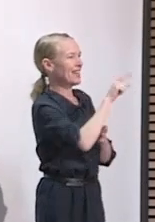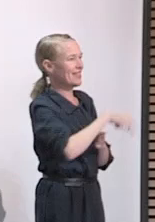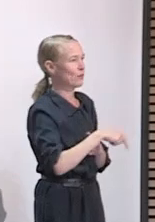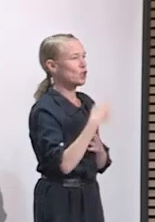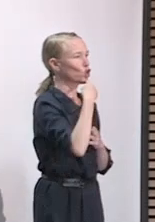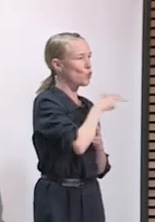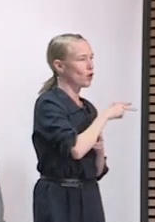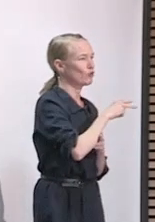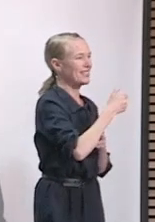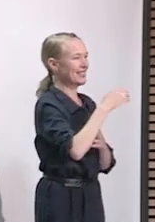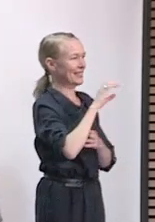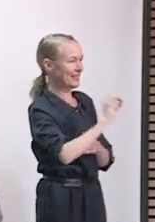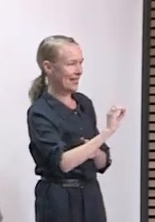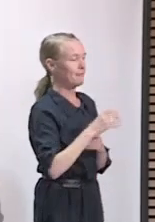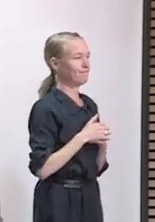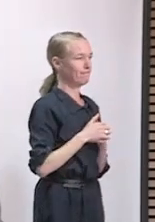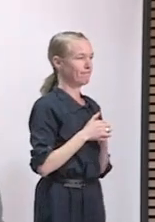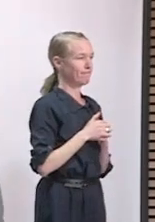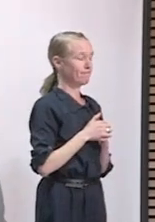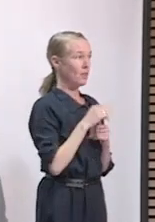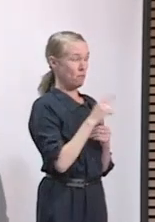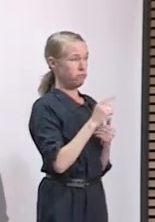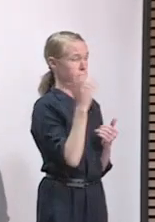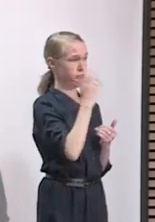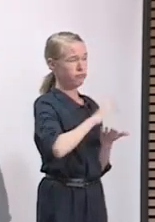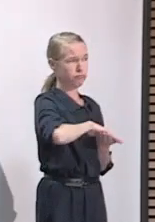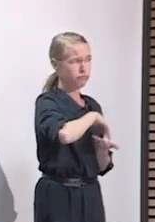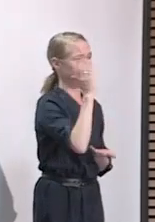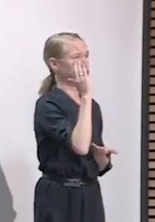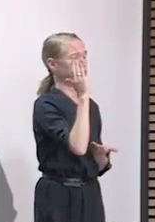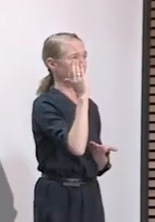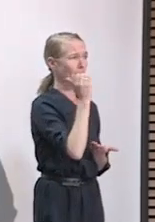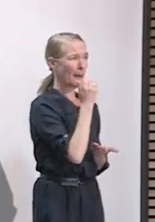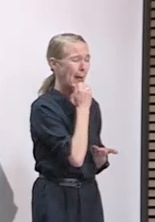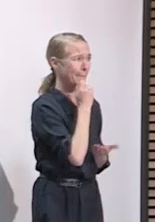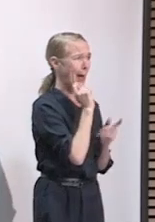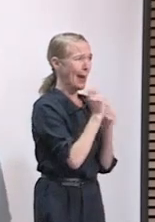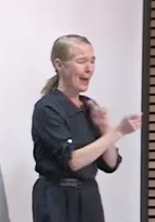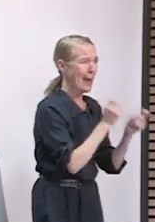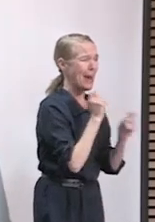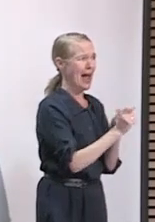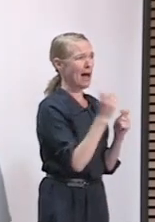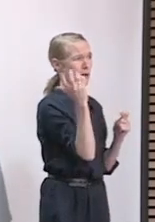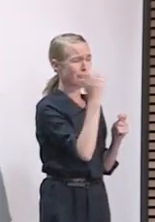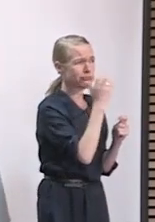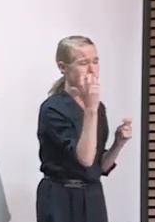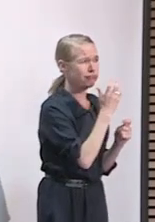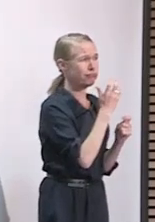completed nationwide to date